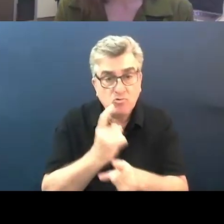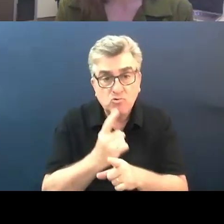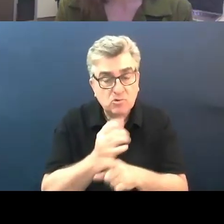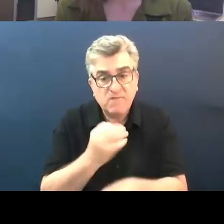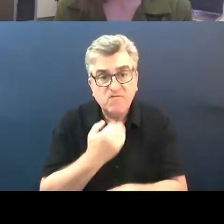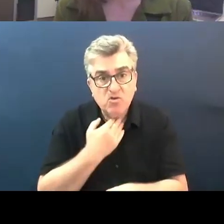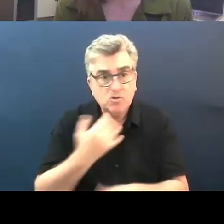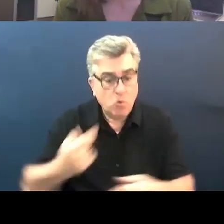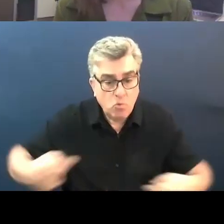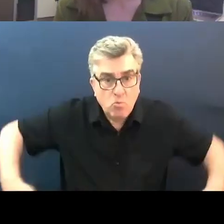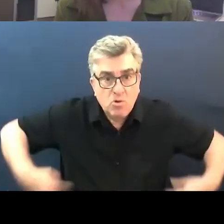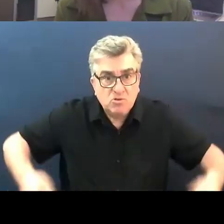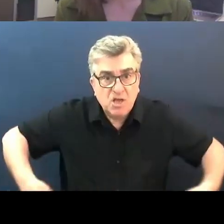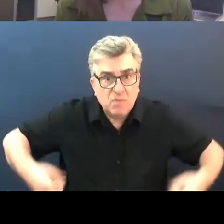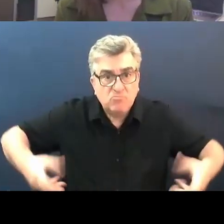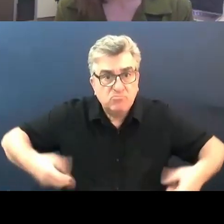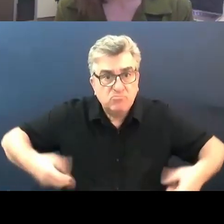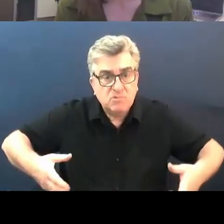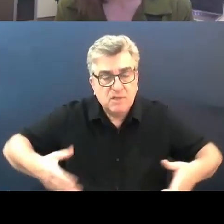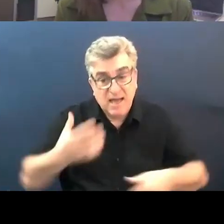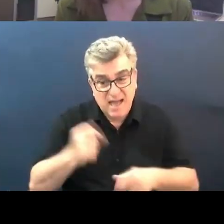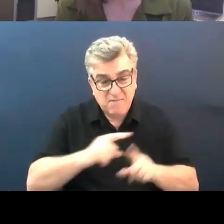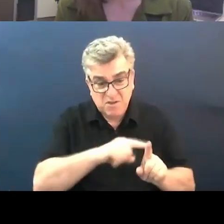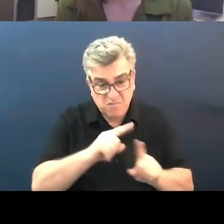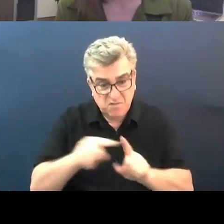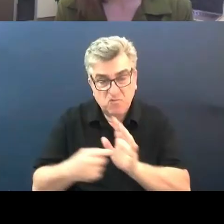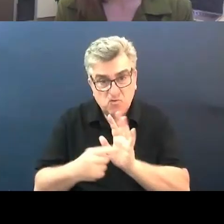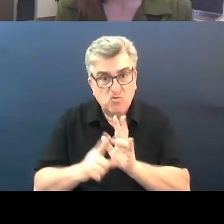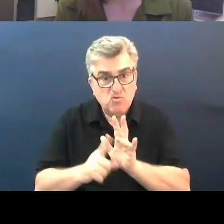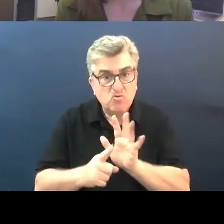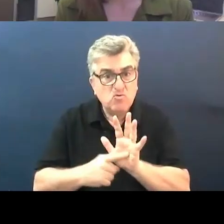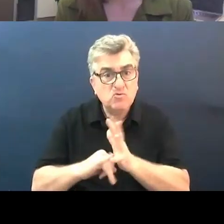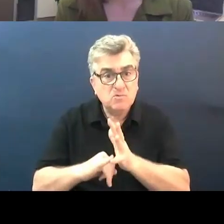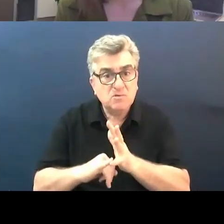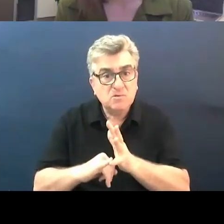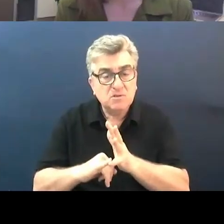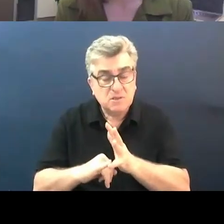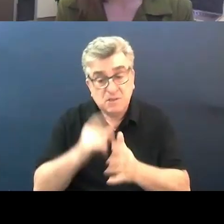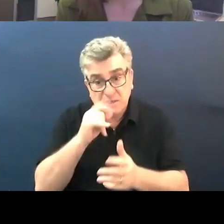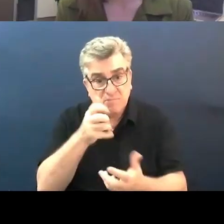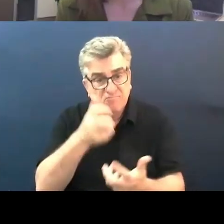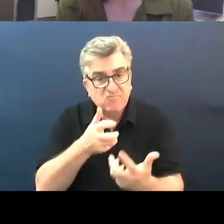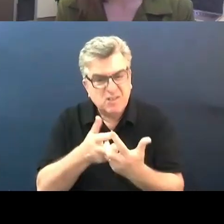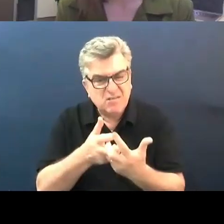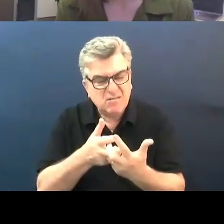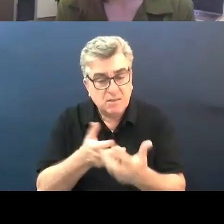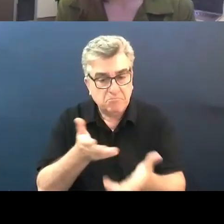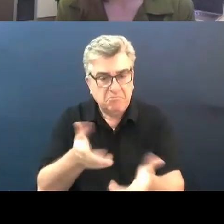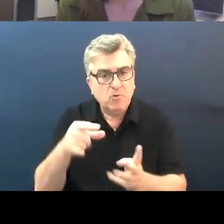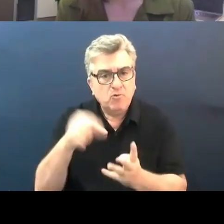you can give them a certain tool that they can use to help their way to communicate with you,